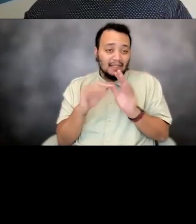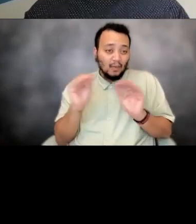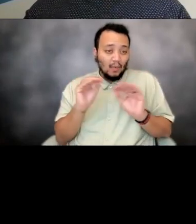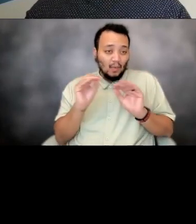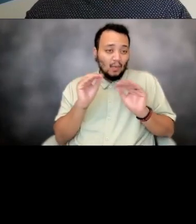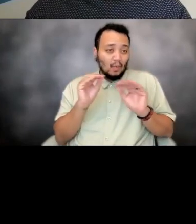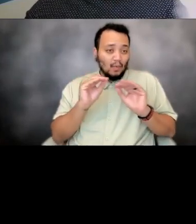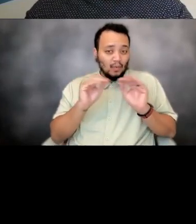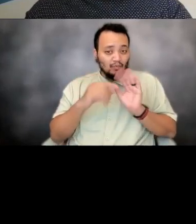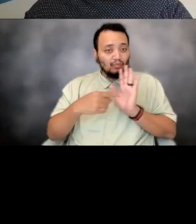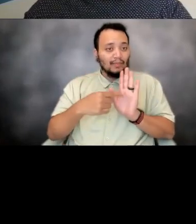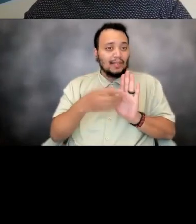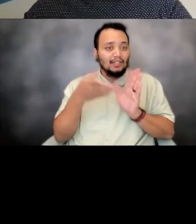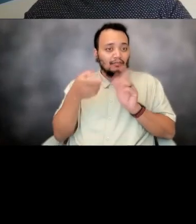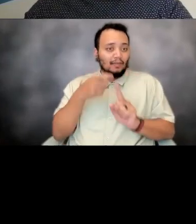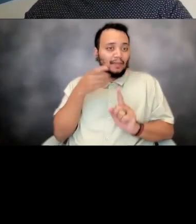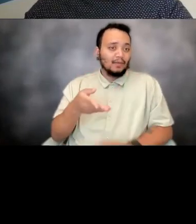get to reach out to that we wanna keep doing.